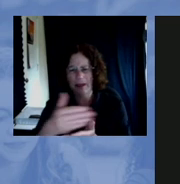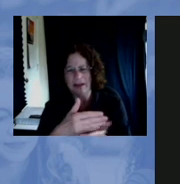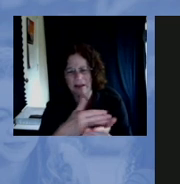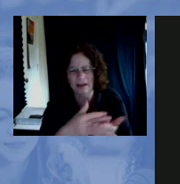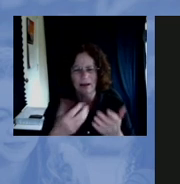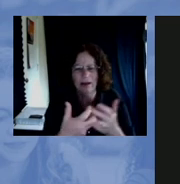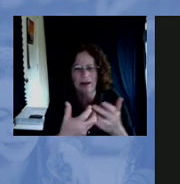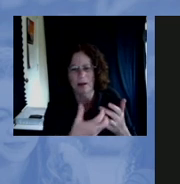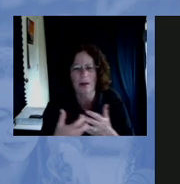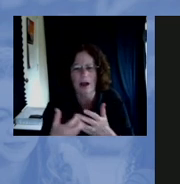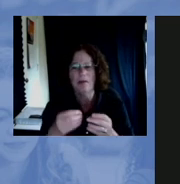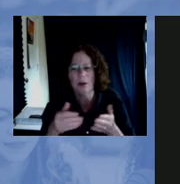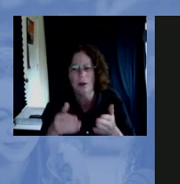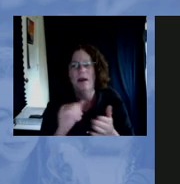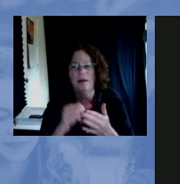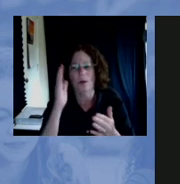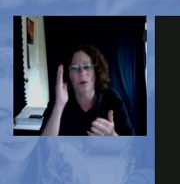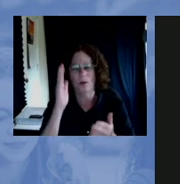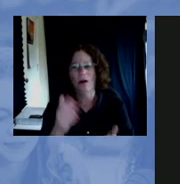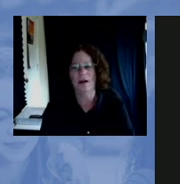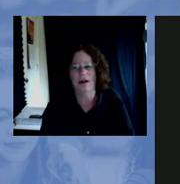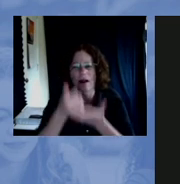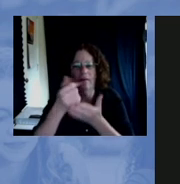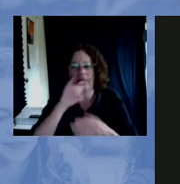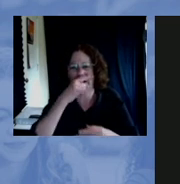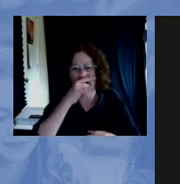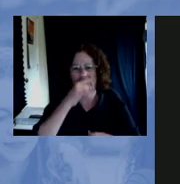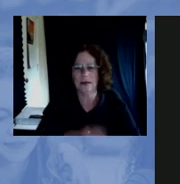AND ELEVATES KIDS. >> WE'RE RUNNING OUT OF TIME.